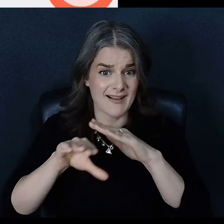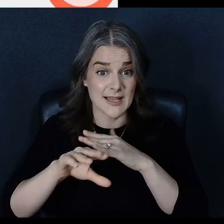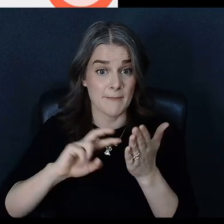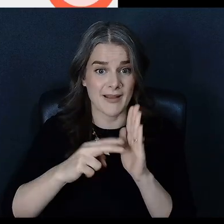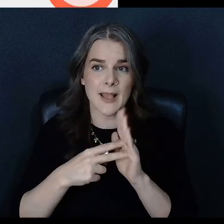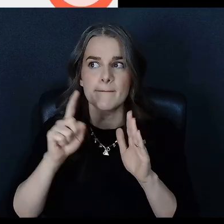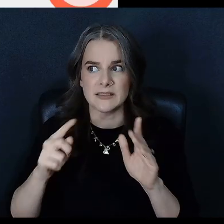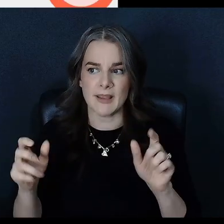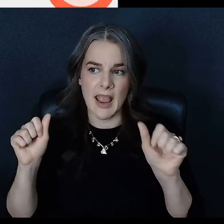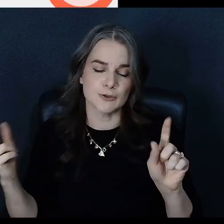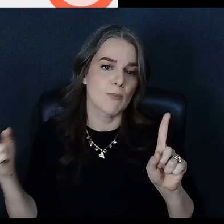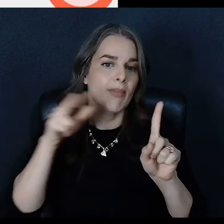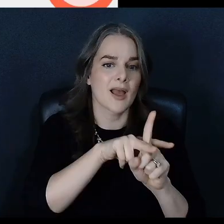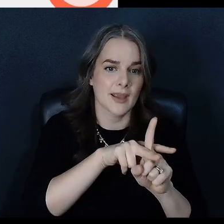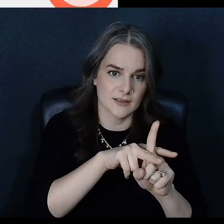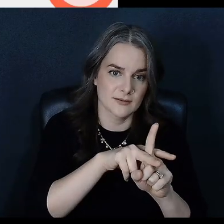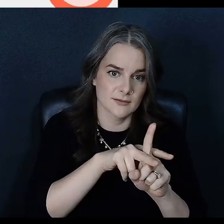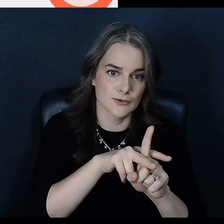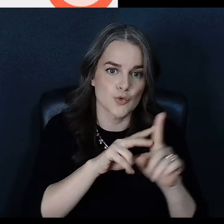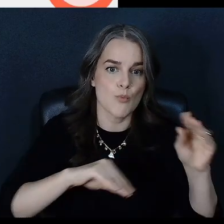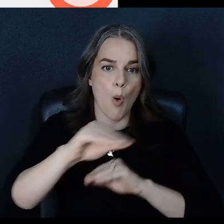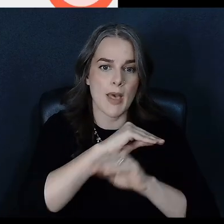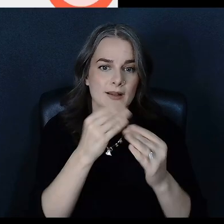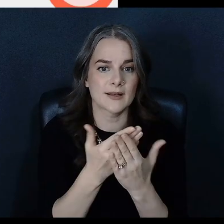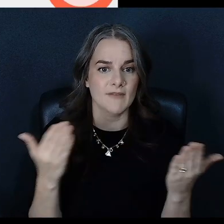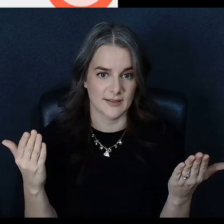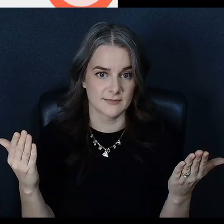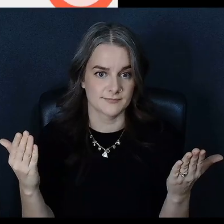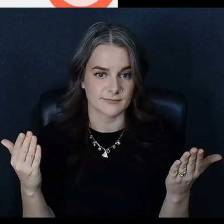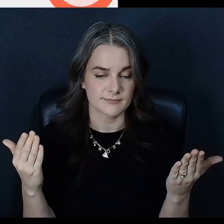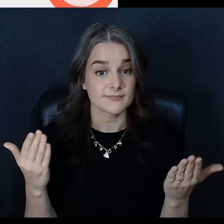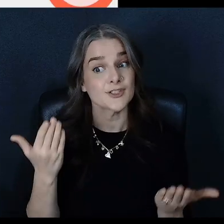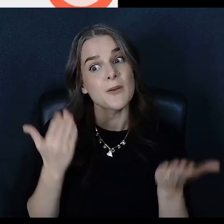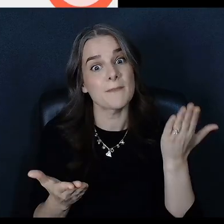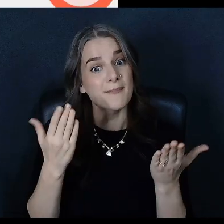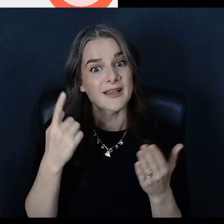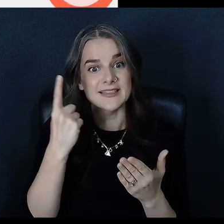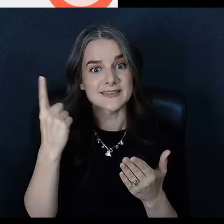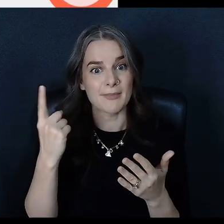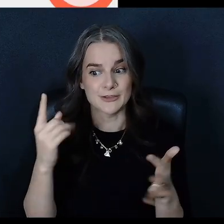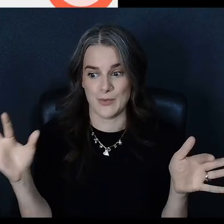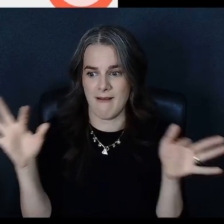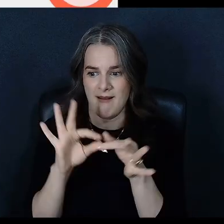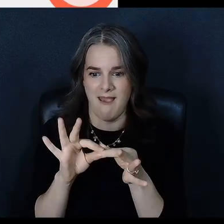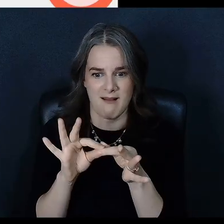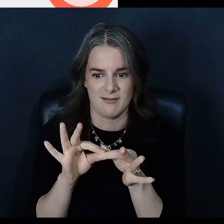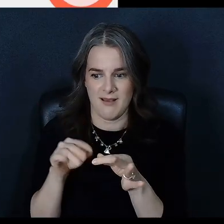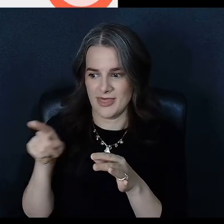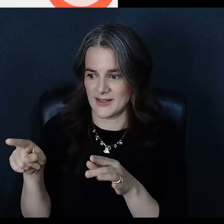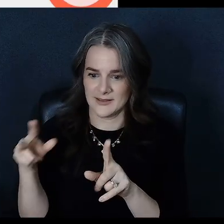So there might be a need to get a mobility device interface that these things plug into. The other thing I would remind you